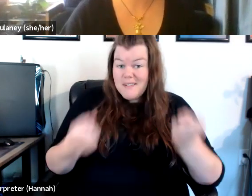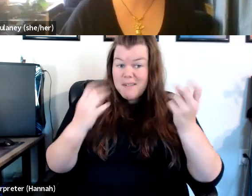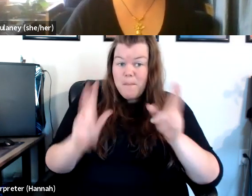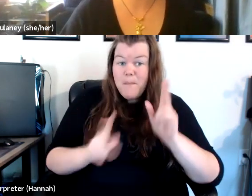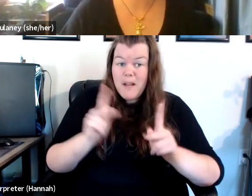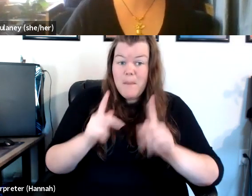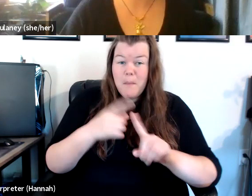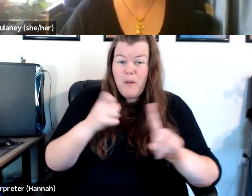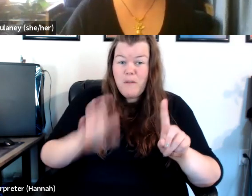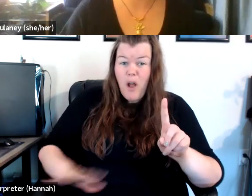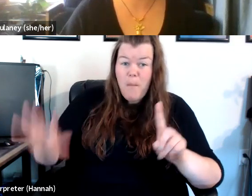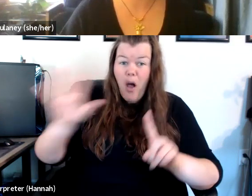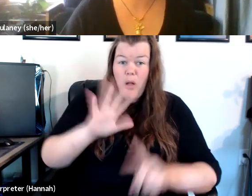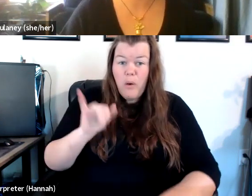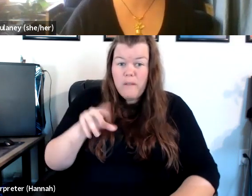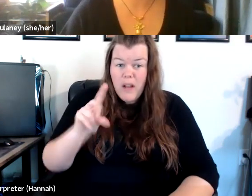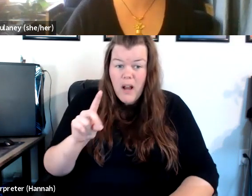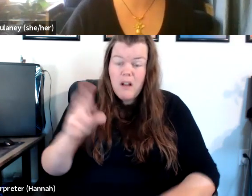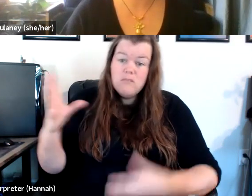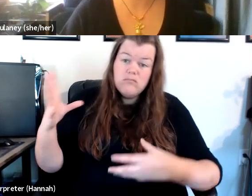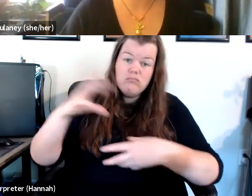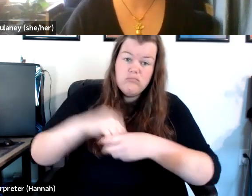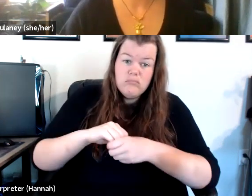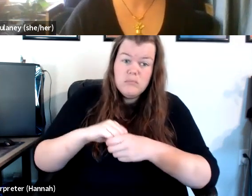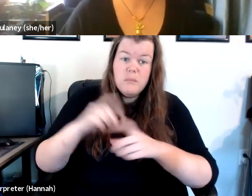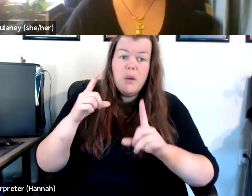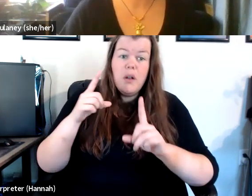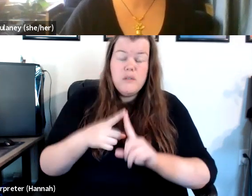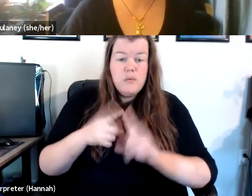different groups have all come together to decide on steps we can take to give people